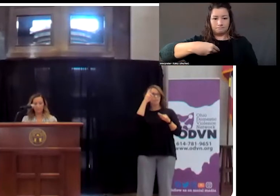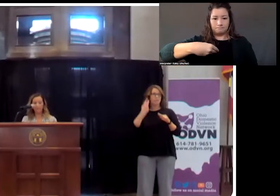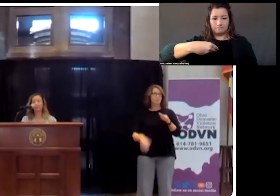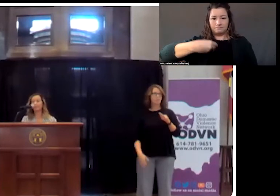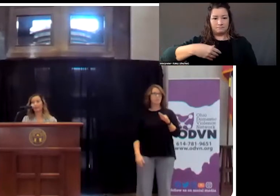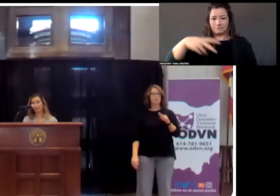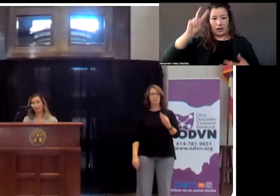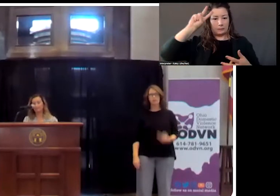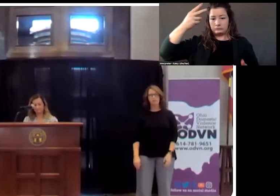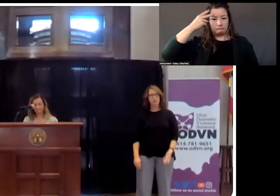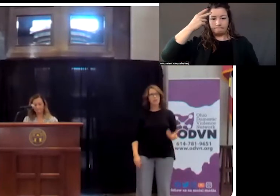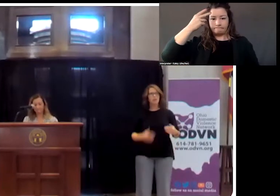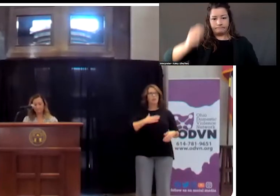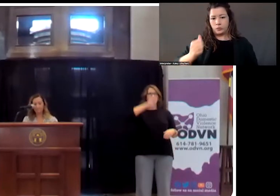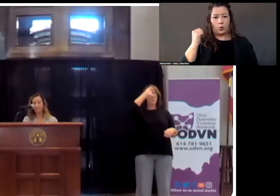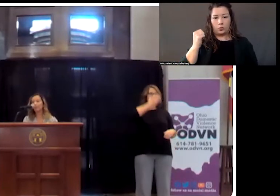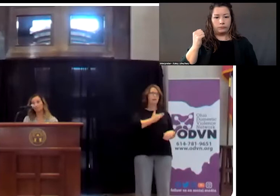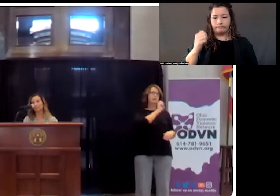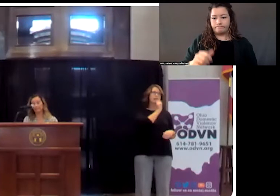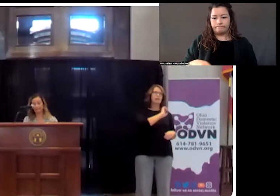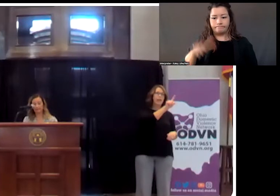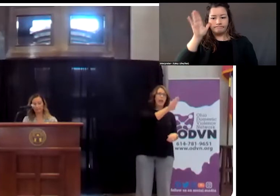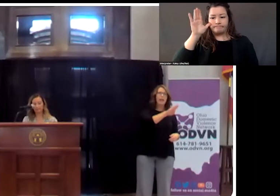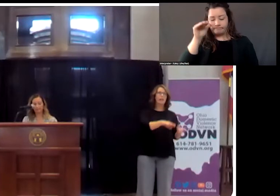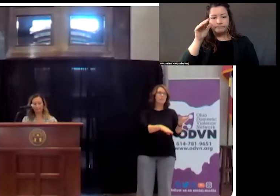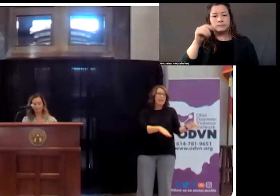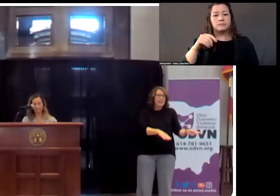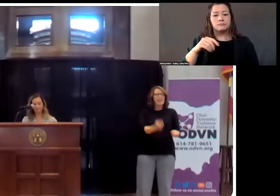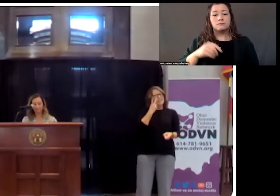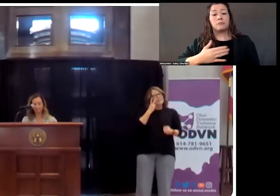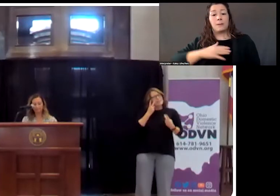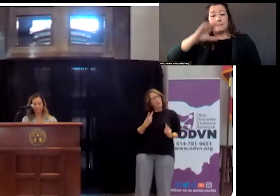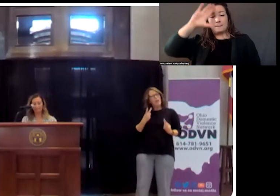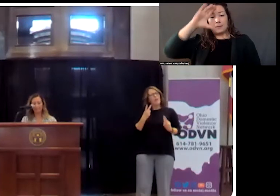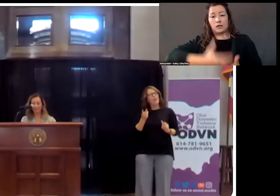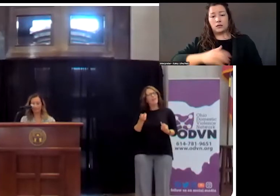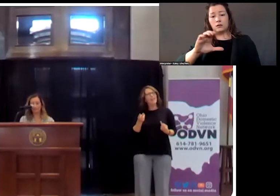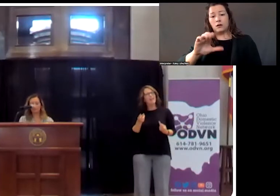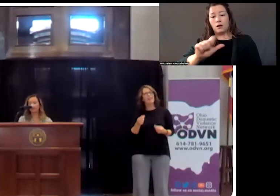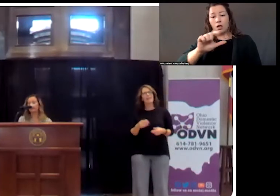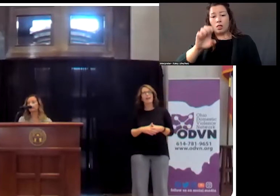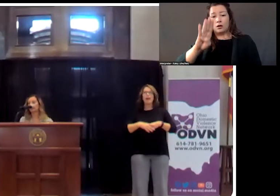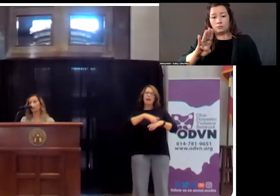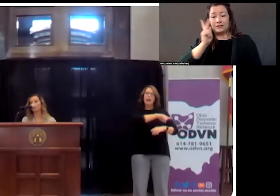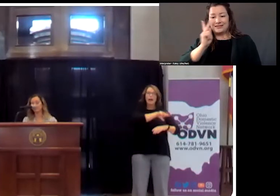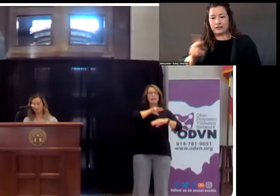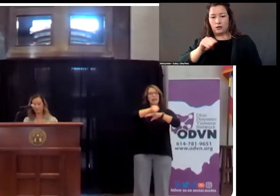My son, Caleb. He had also seen a counselor and that counselor read a letter to the courts as well,